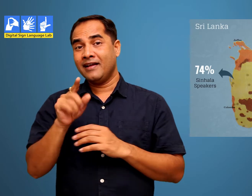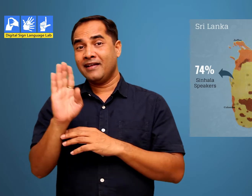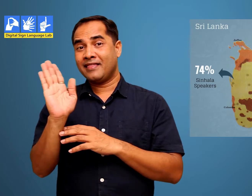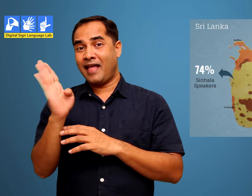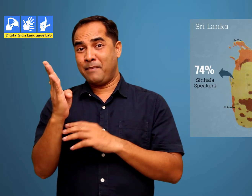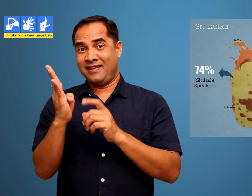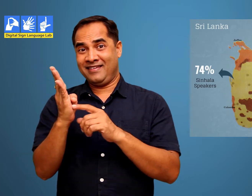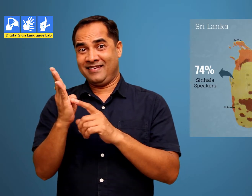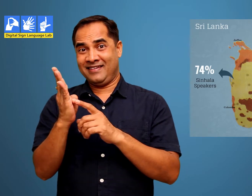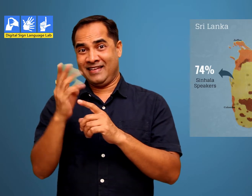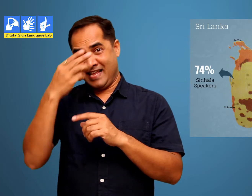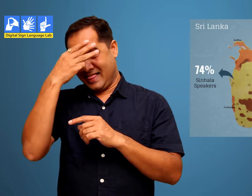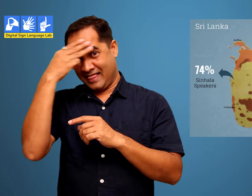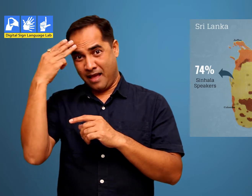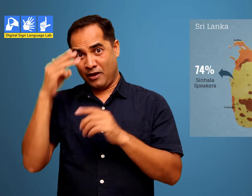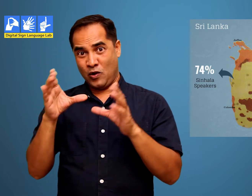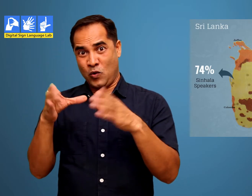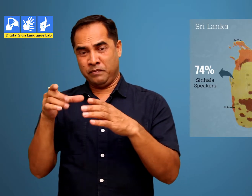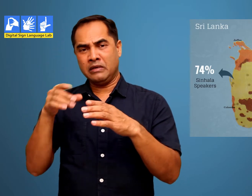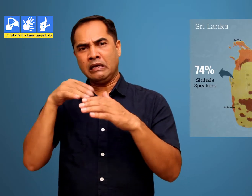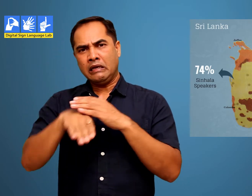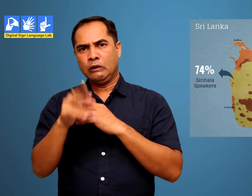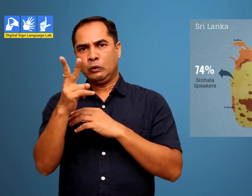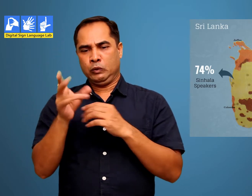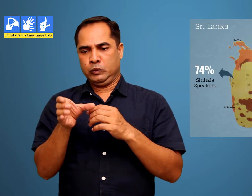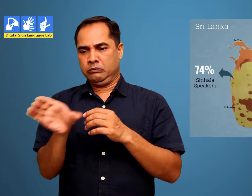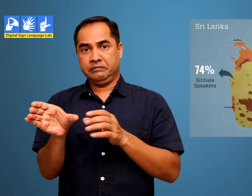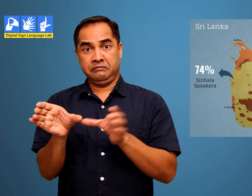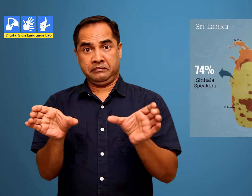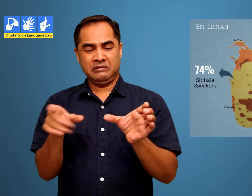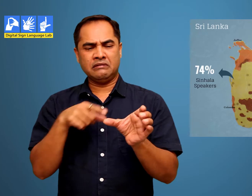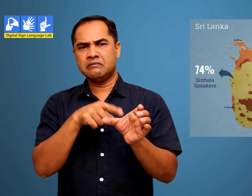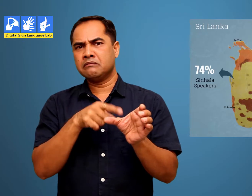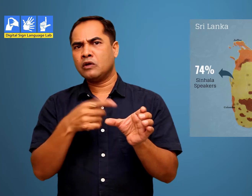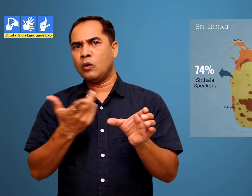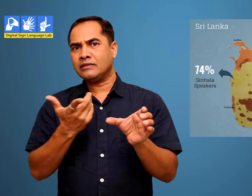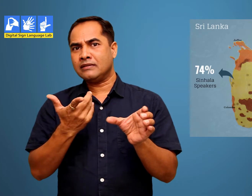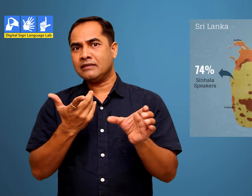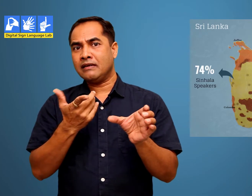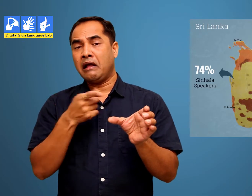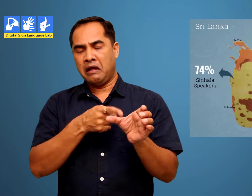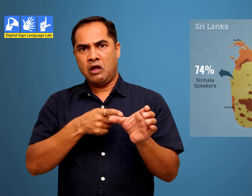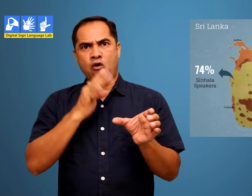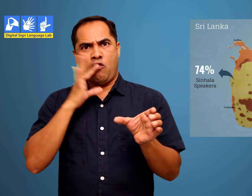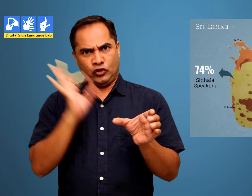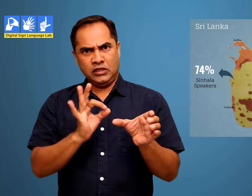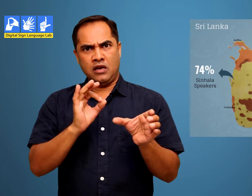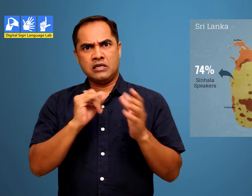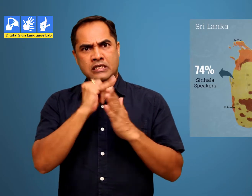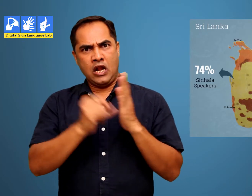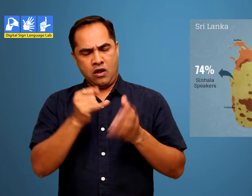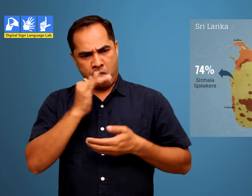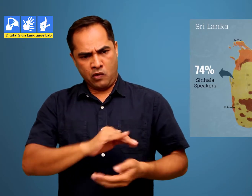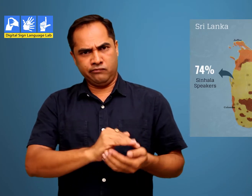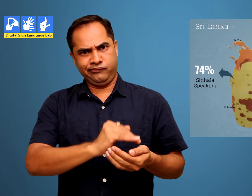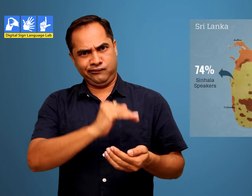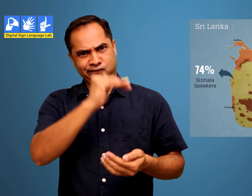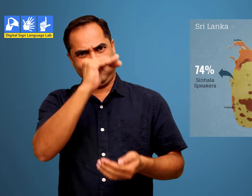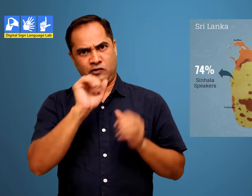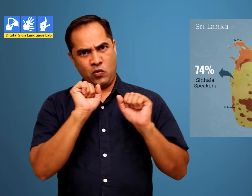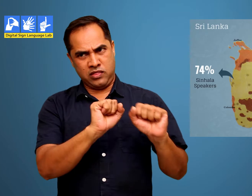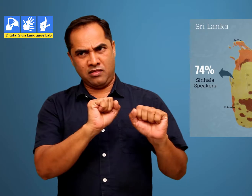Tamil group has two subgroups one is the Sri Lankan native Tamil group, the